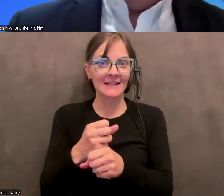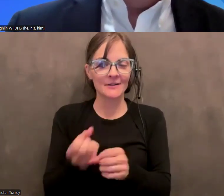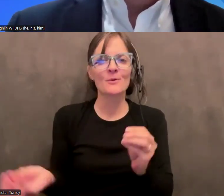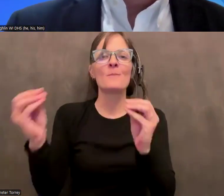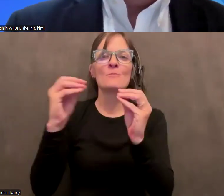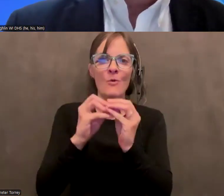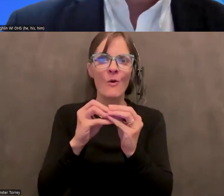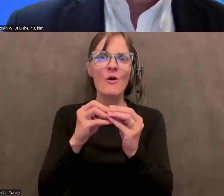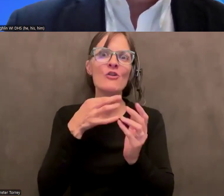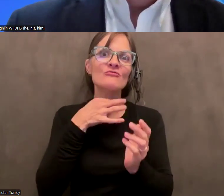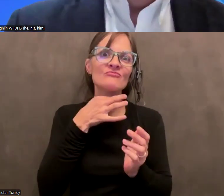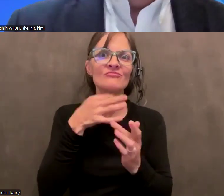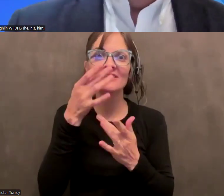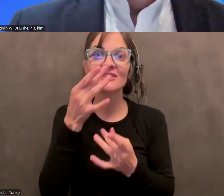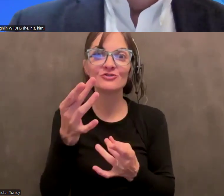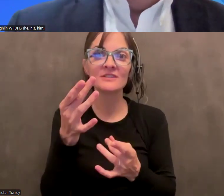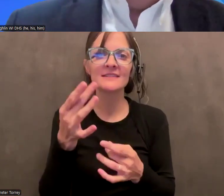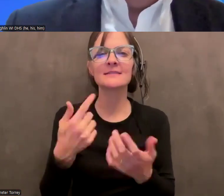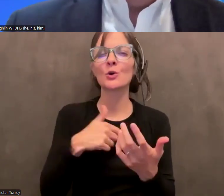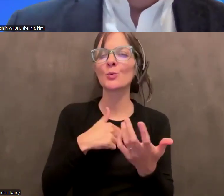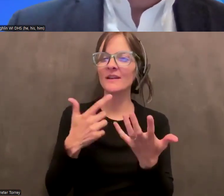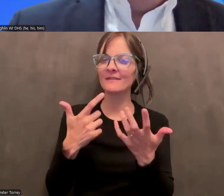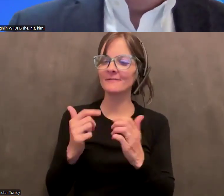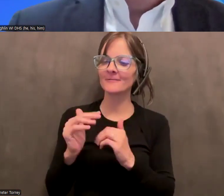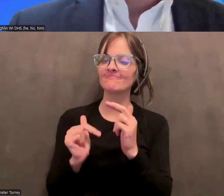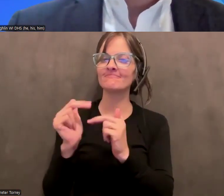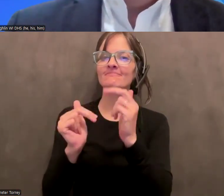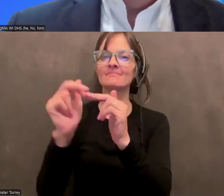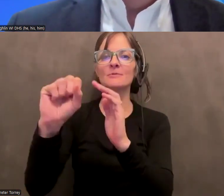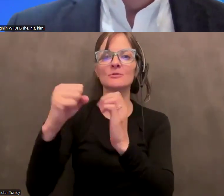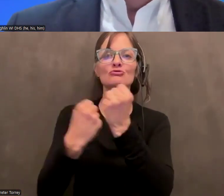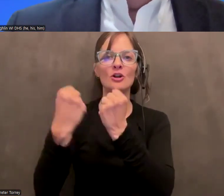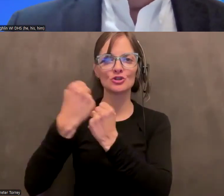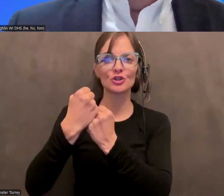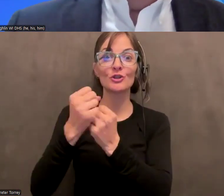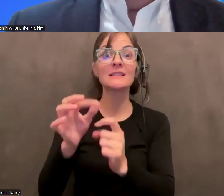especially with the high schools. We have lesson plans for schools